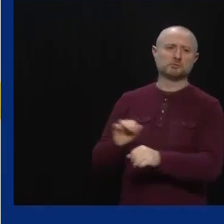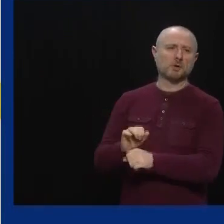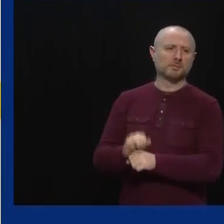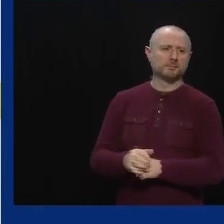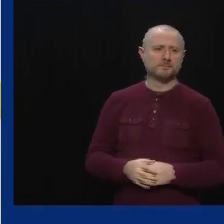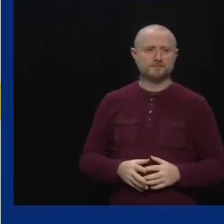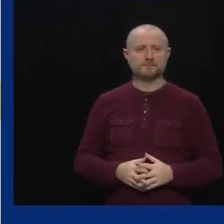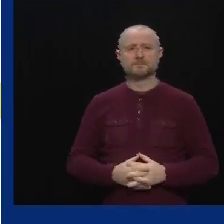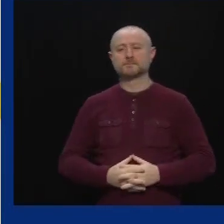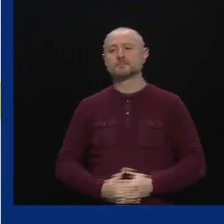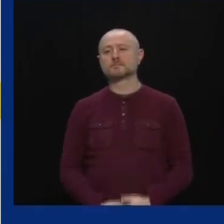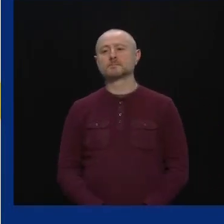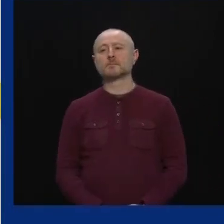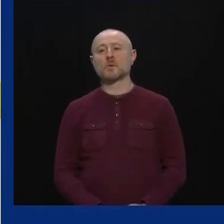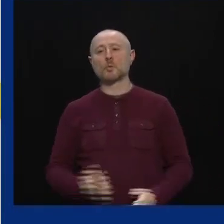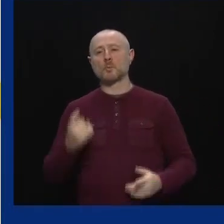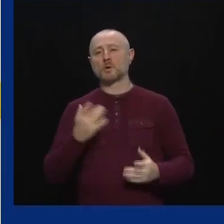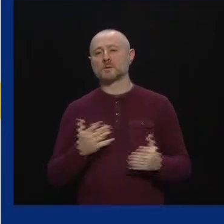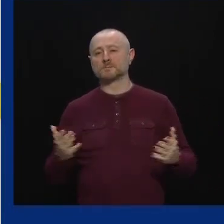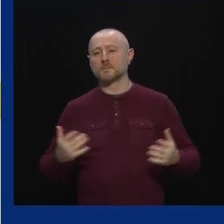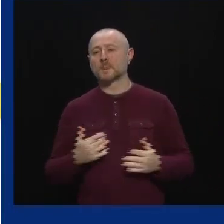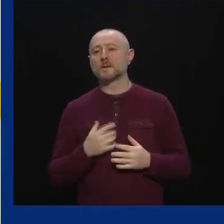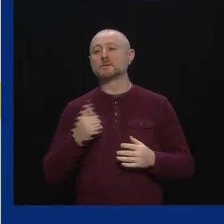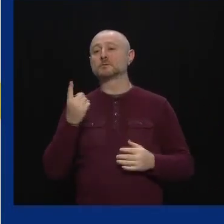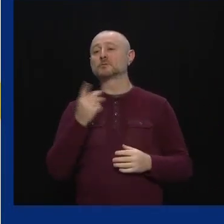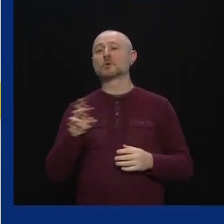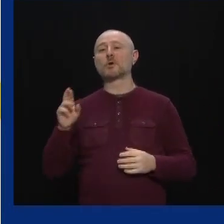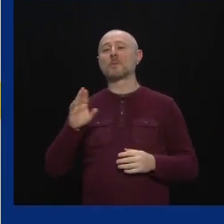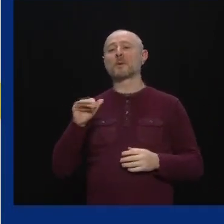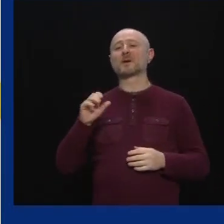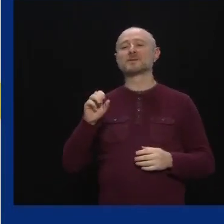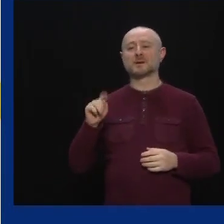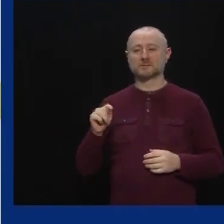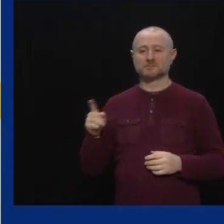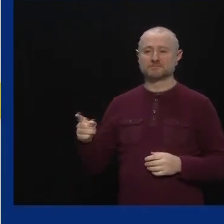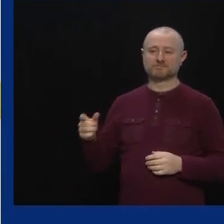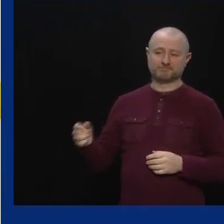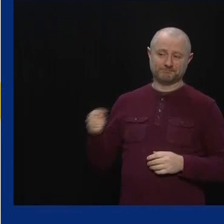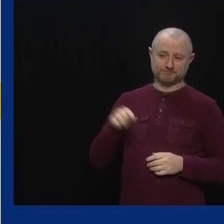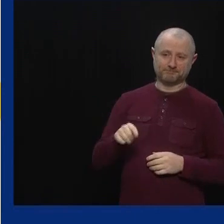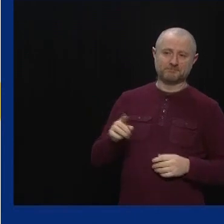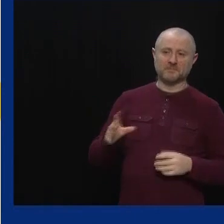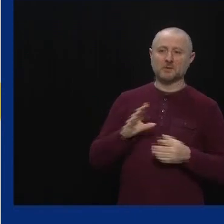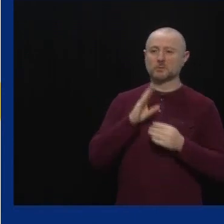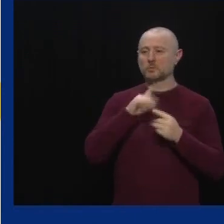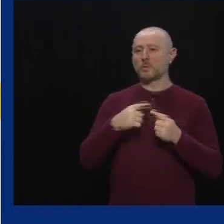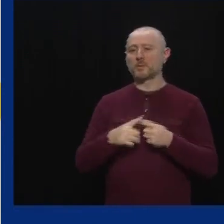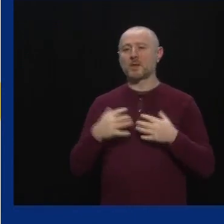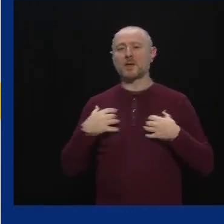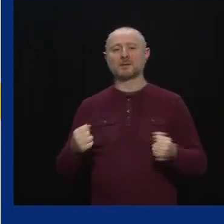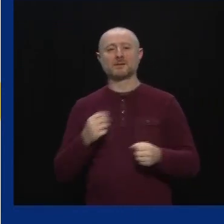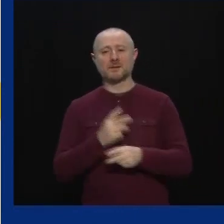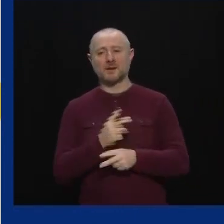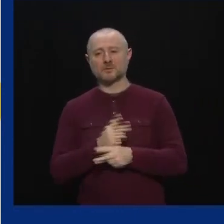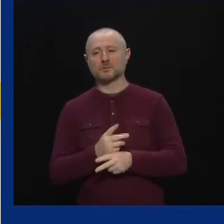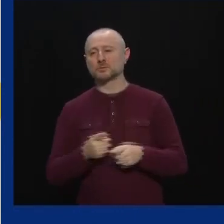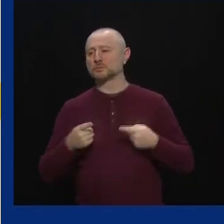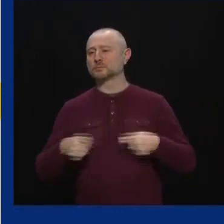IS THAT RIGHT? THAT'S RIGHT. THANK YOU FOR ALL THE GREAT WORK YOU'RE CONTINUING TO DO.